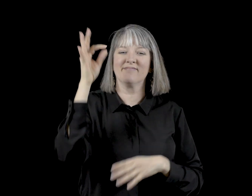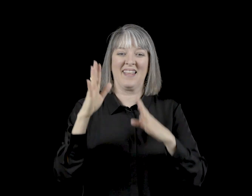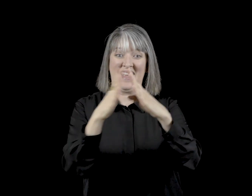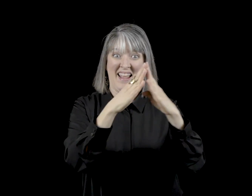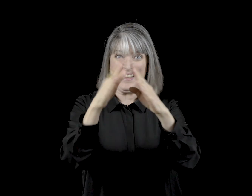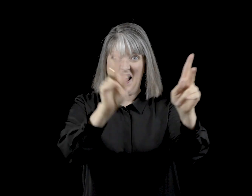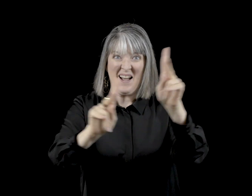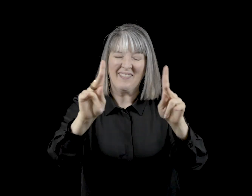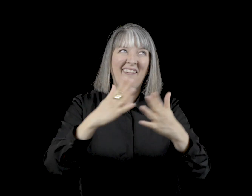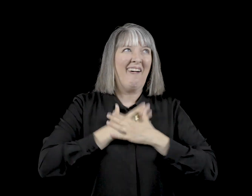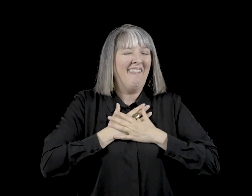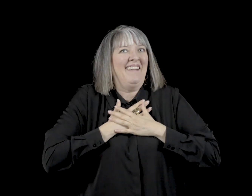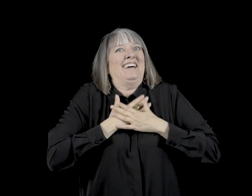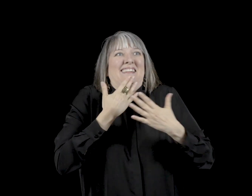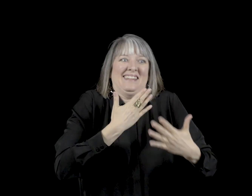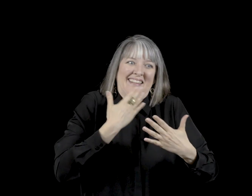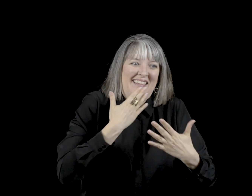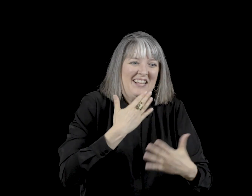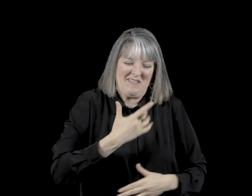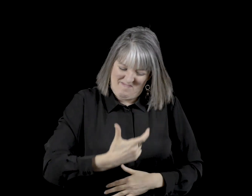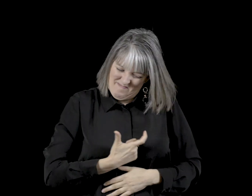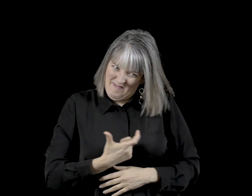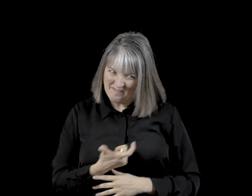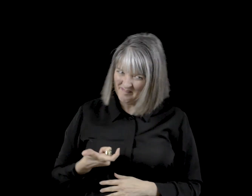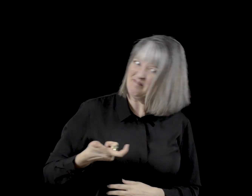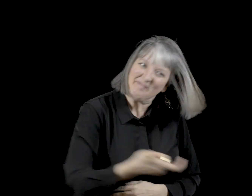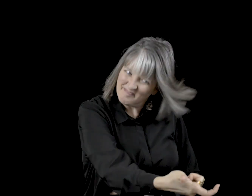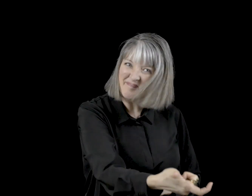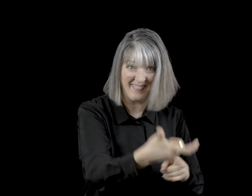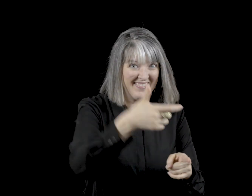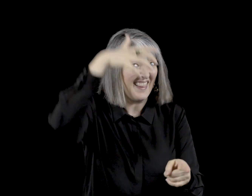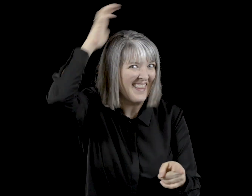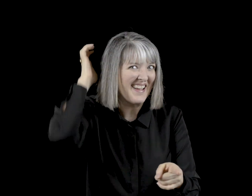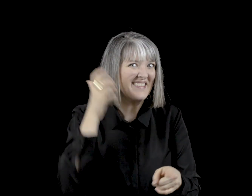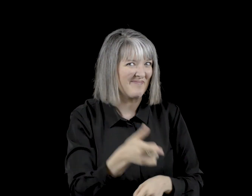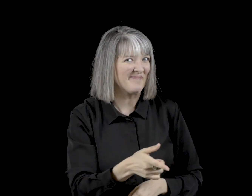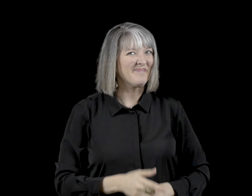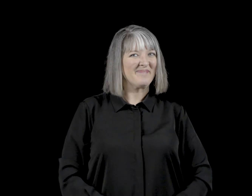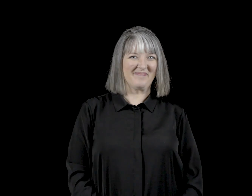The townspeople, to show their appreciation gave a medal to the lion.